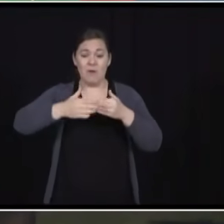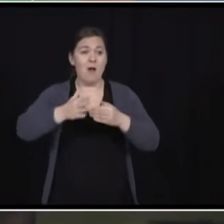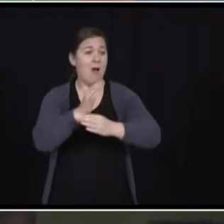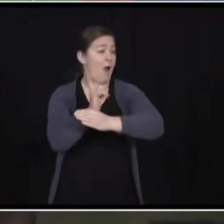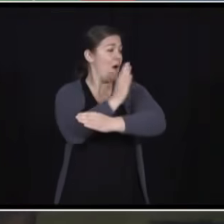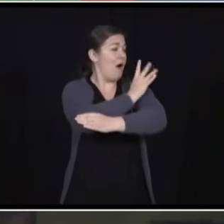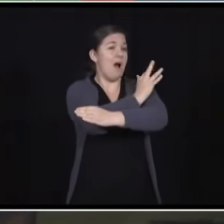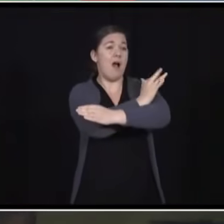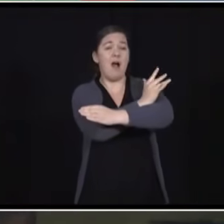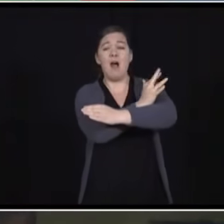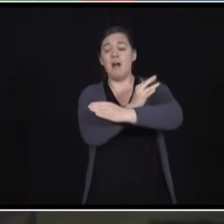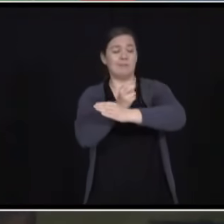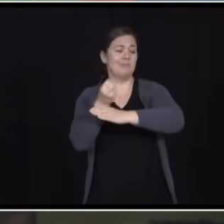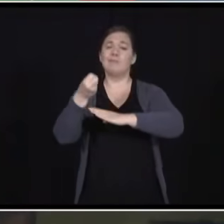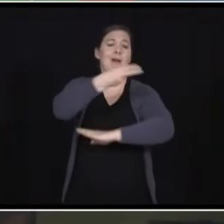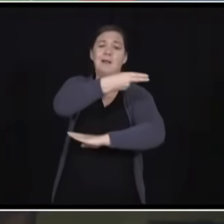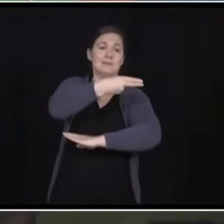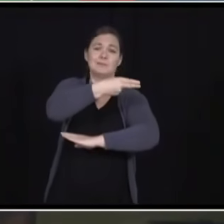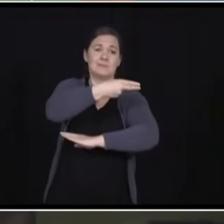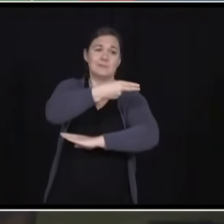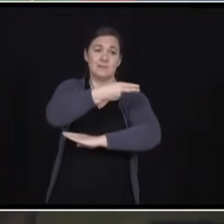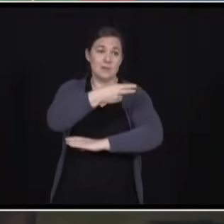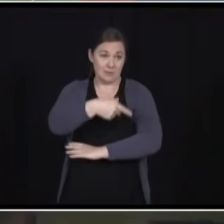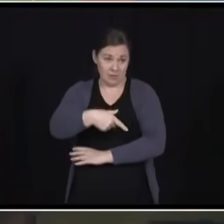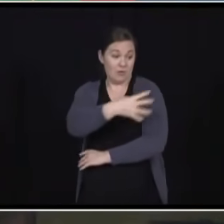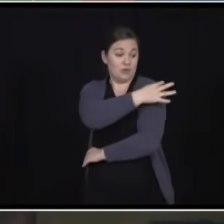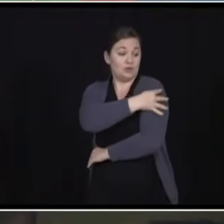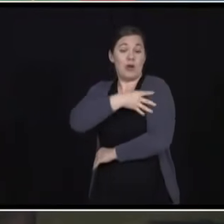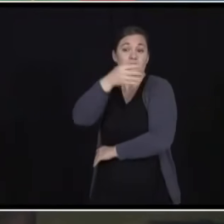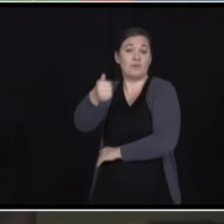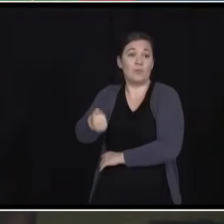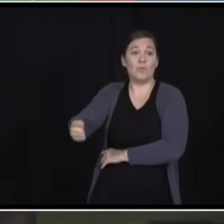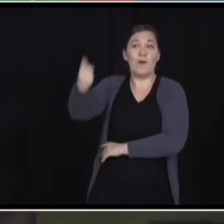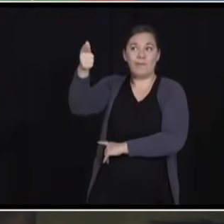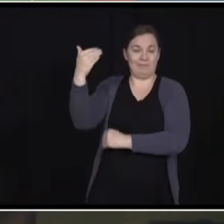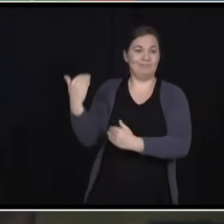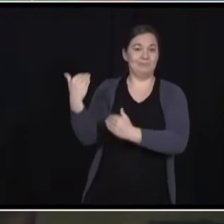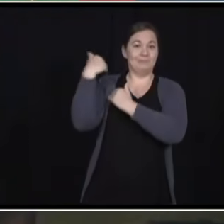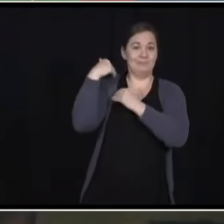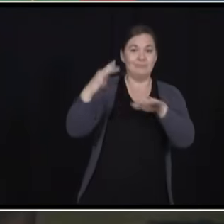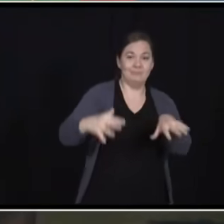That is why I have struck a task force, we are bringing together the best and brightest